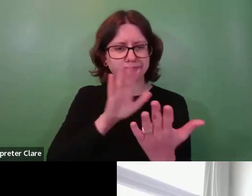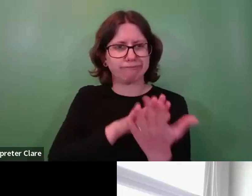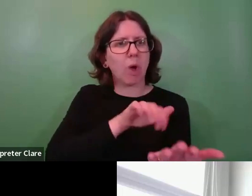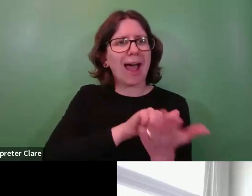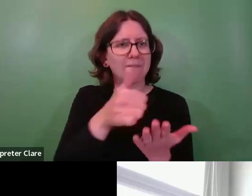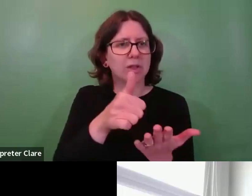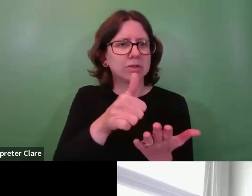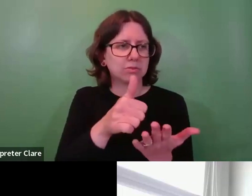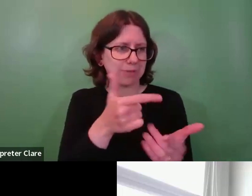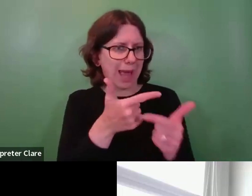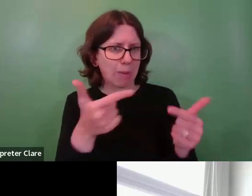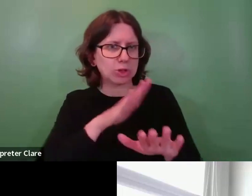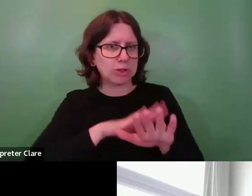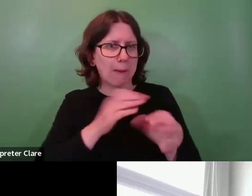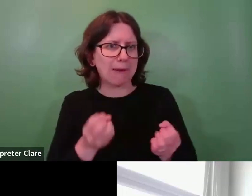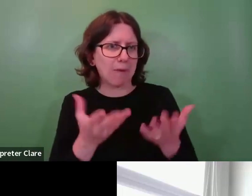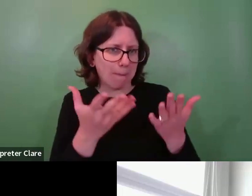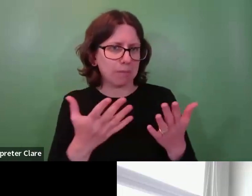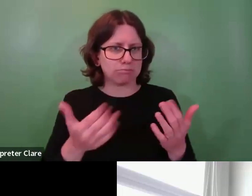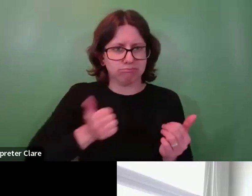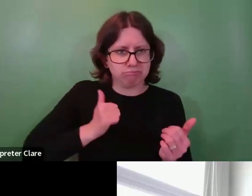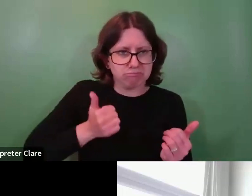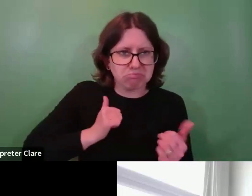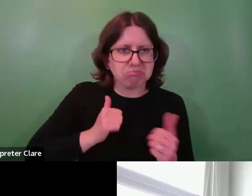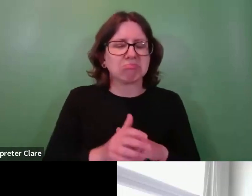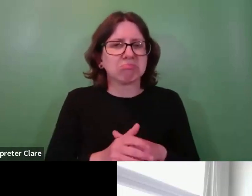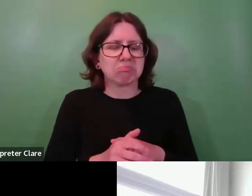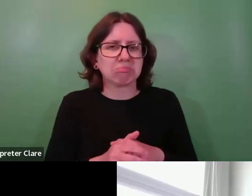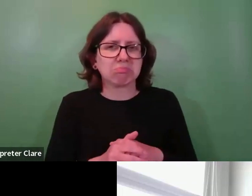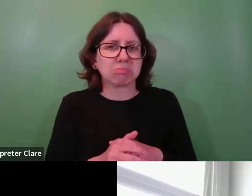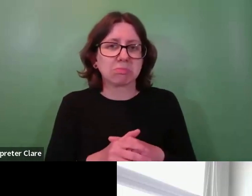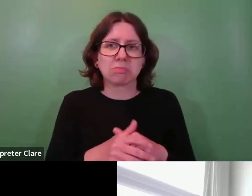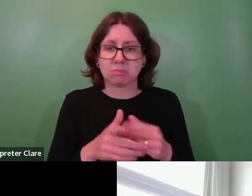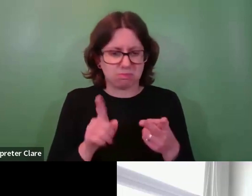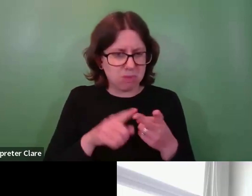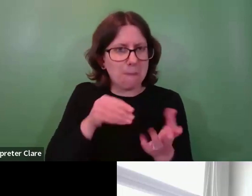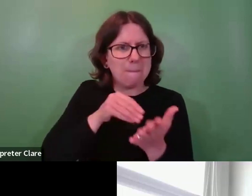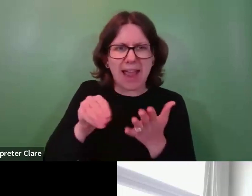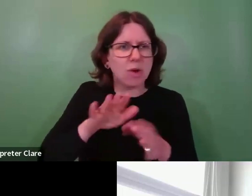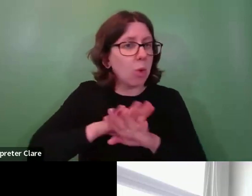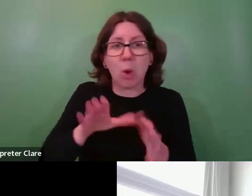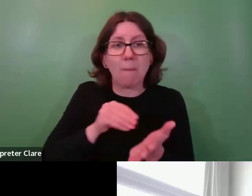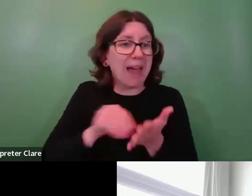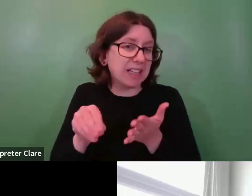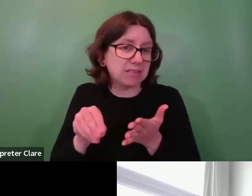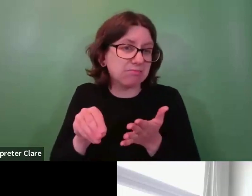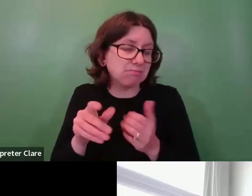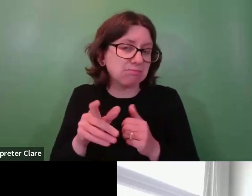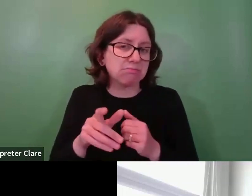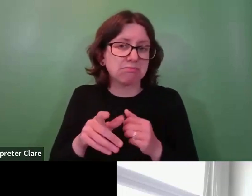time is expected and whether it's paid or unpaid. So the museums and galleries